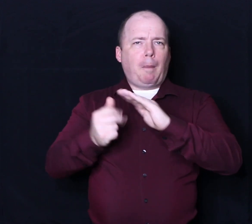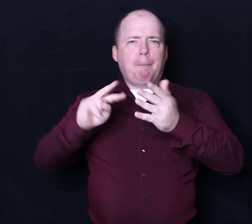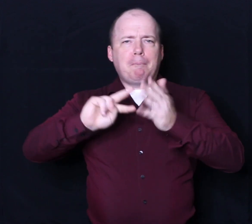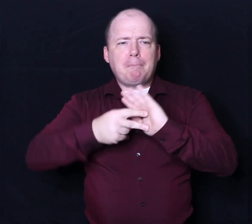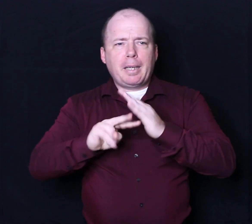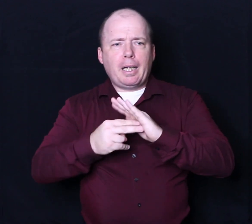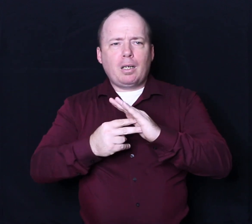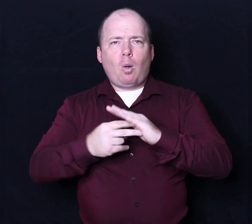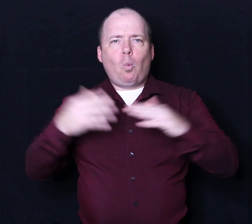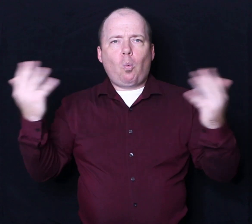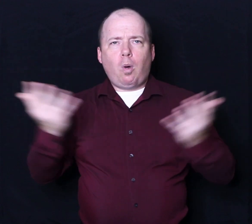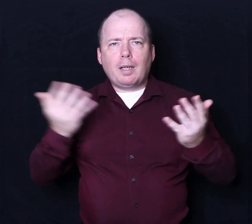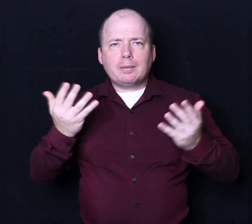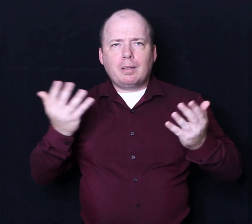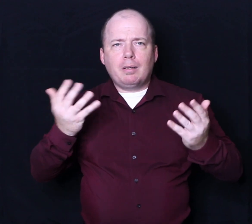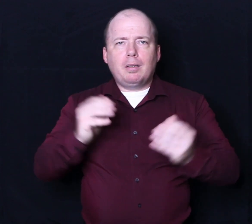because of coronavirus.